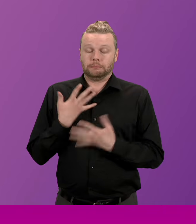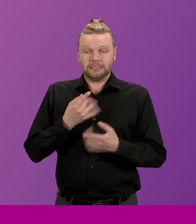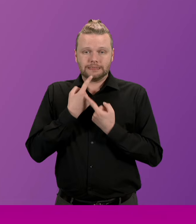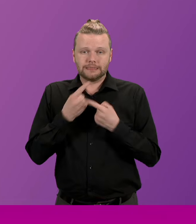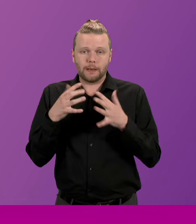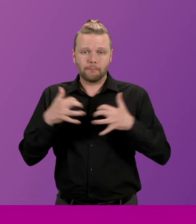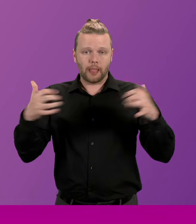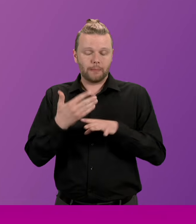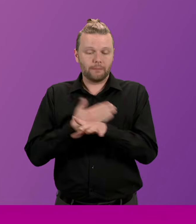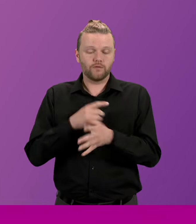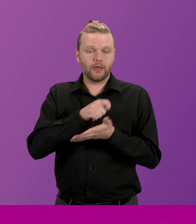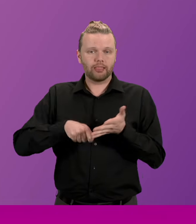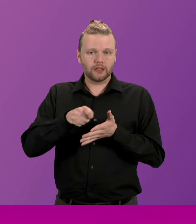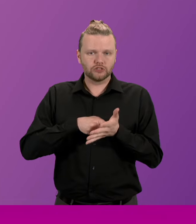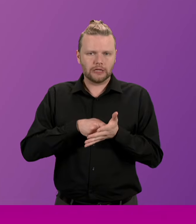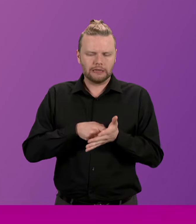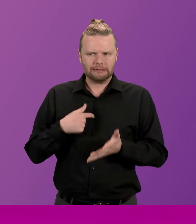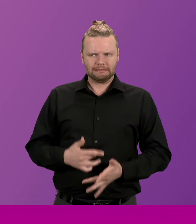Before the election, I expressed to Parliament the deep unease that I felt